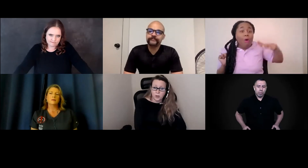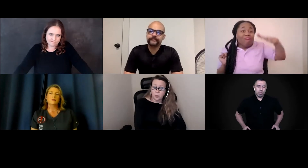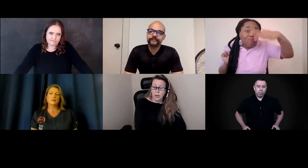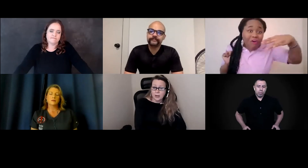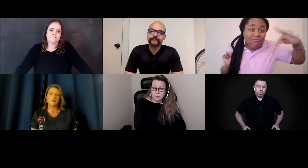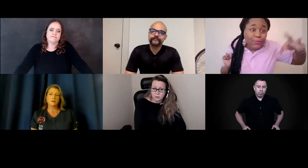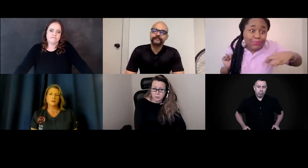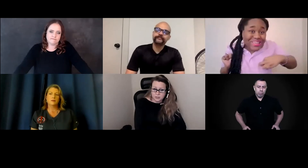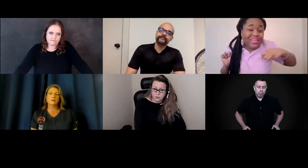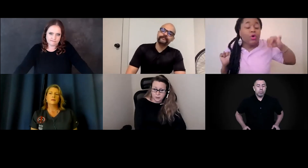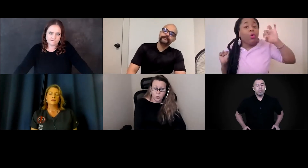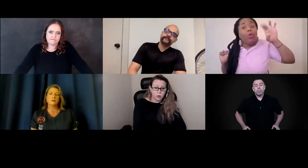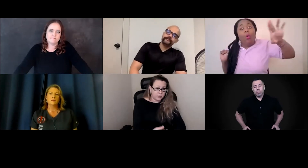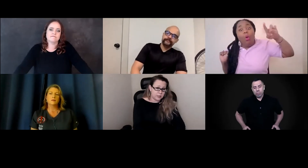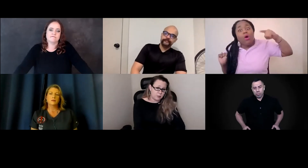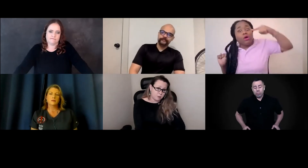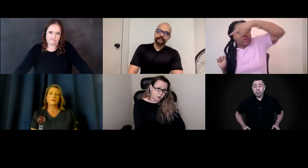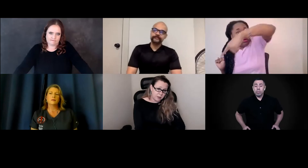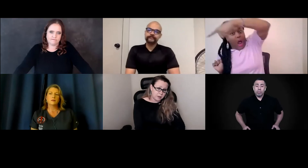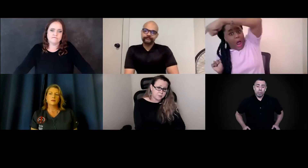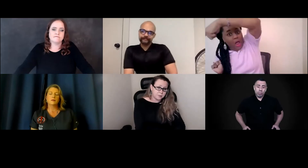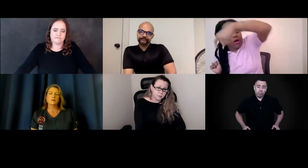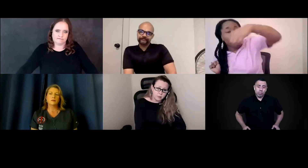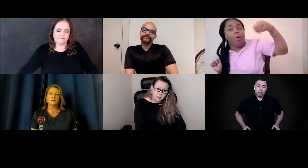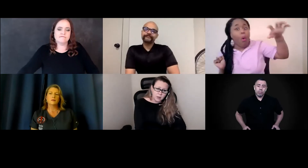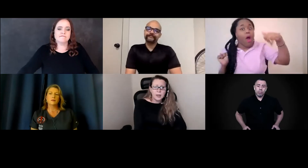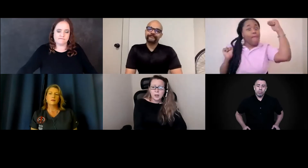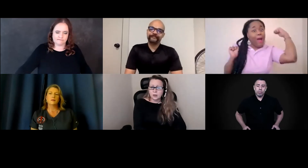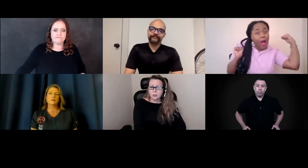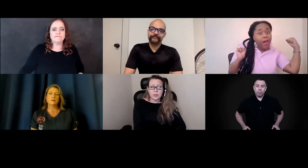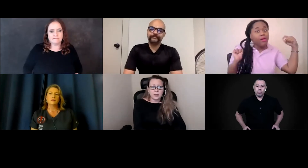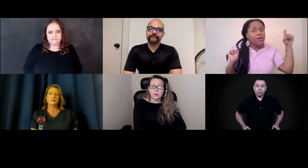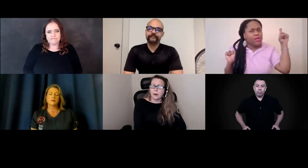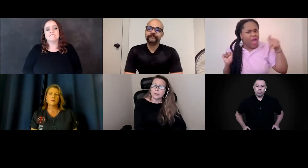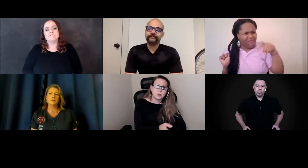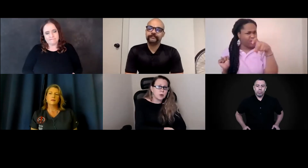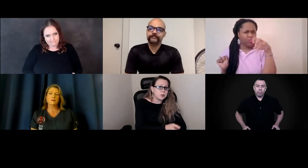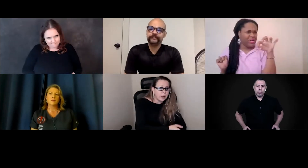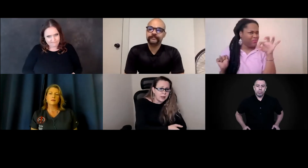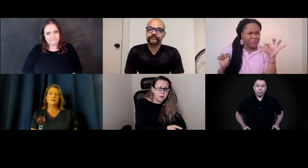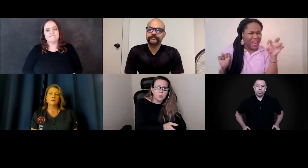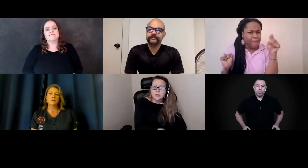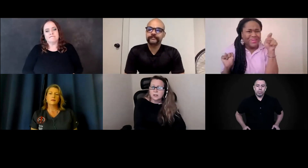behind me specifically or if they sit in front of me. It could be that there are two rows behind me one to the left.